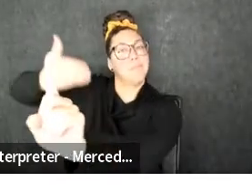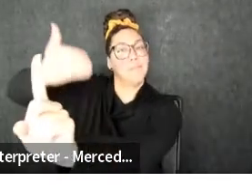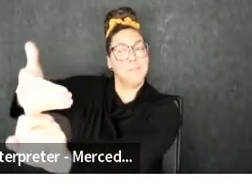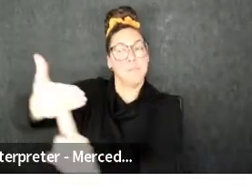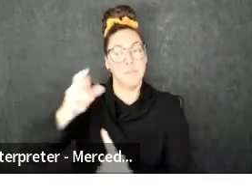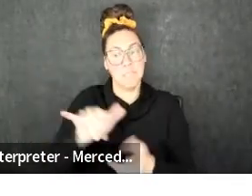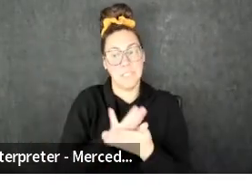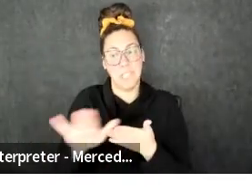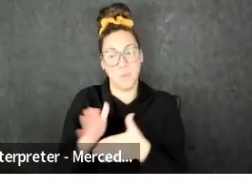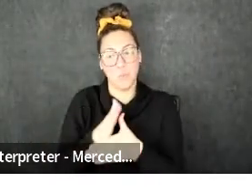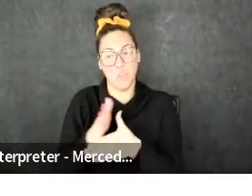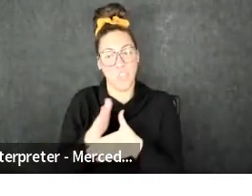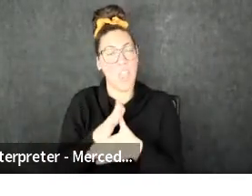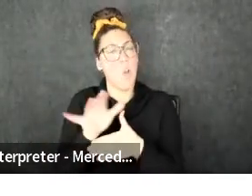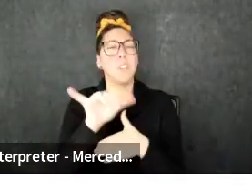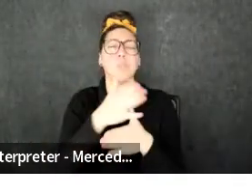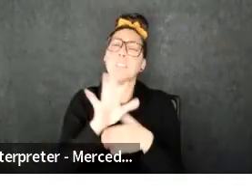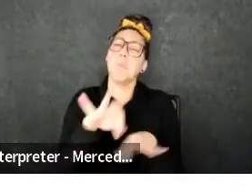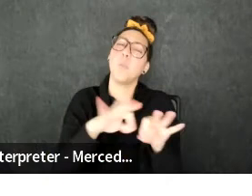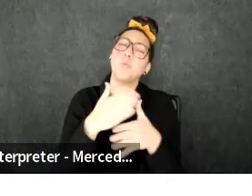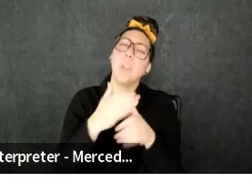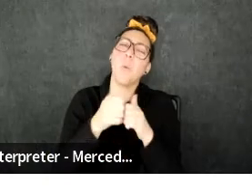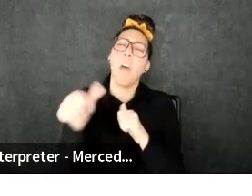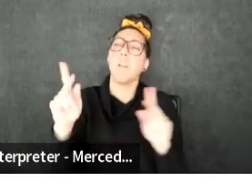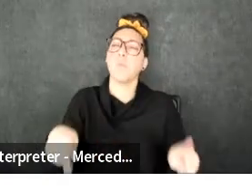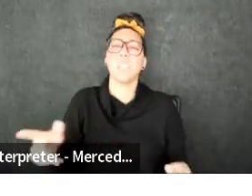what your goals are with a trusted person and so that they can help you.